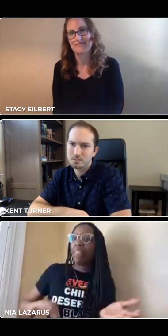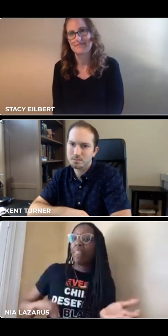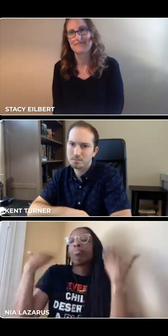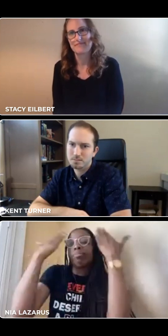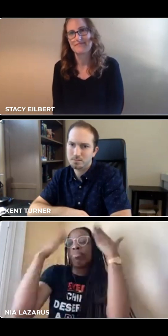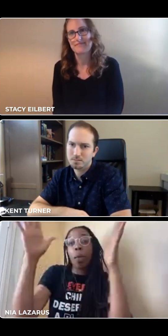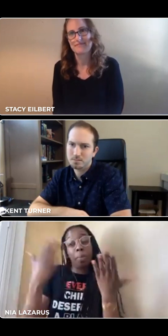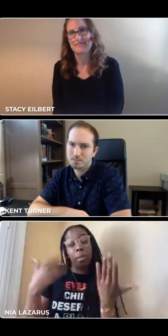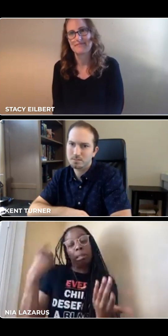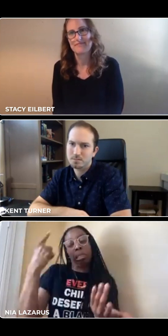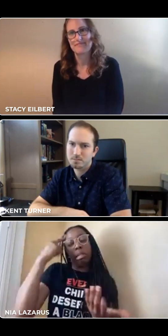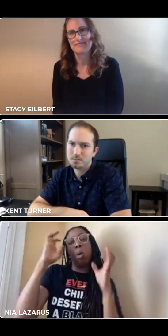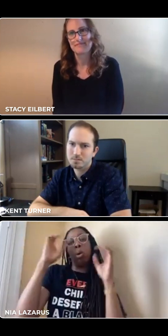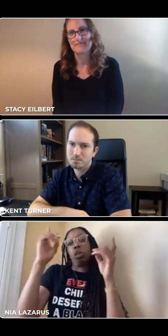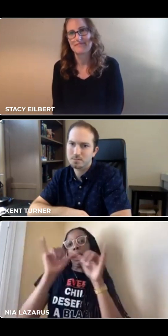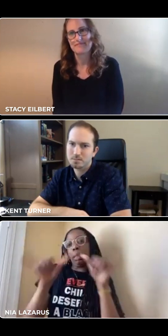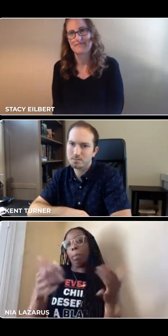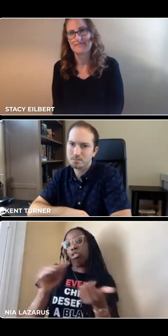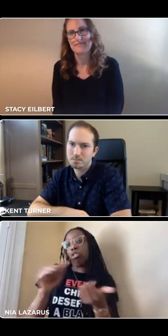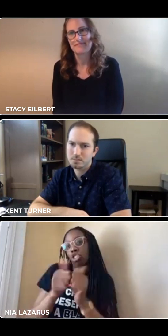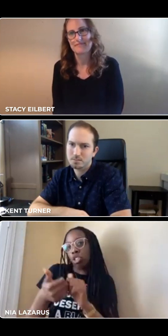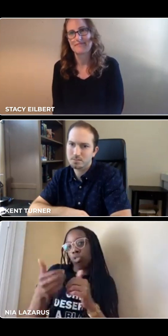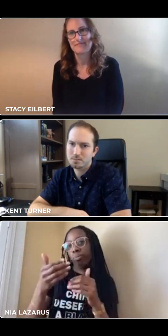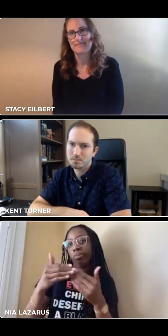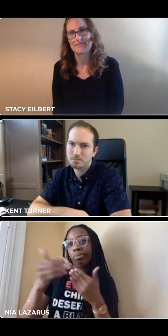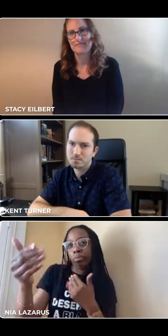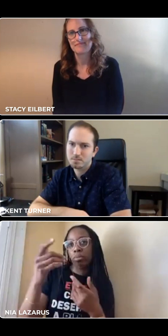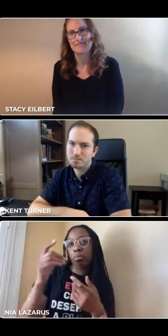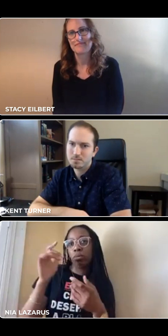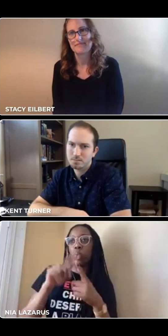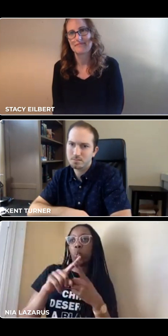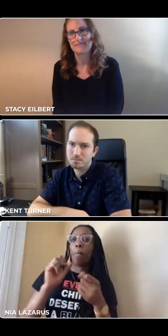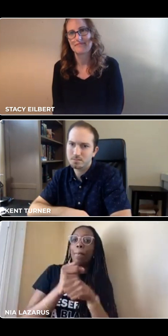Plus, also, there's a big realization that it might even benefit the systems. I'm not